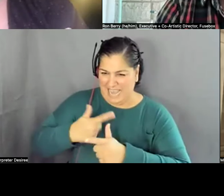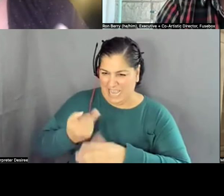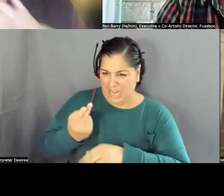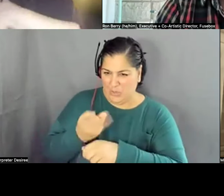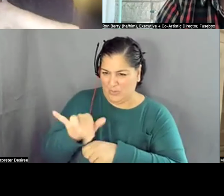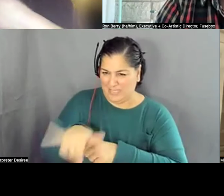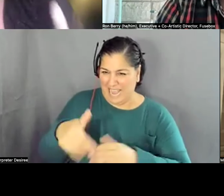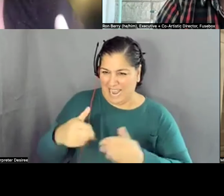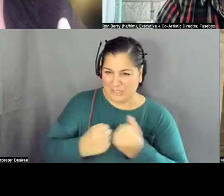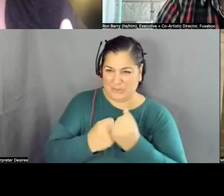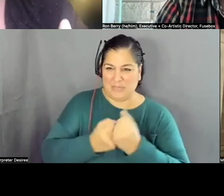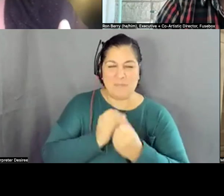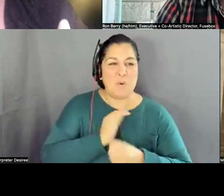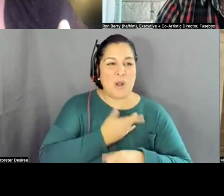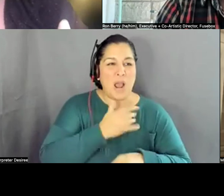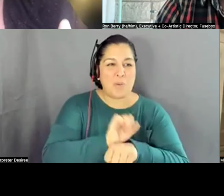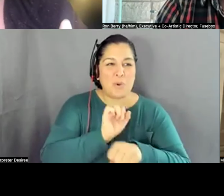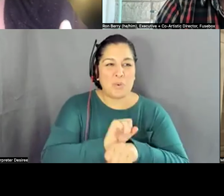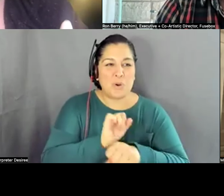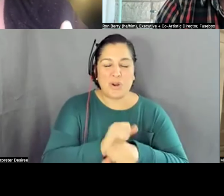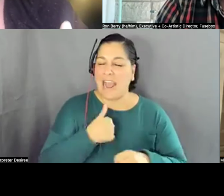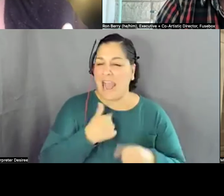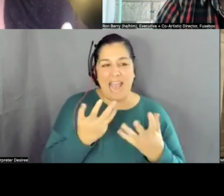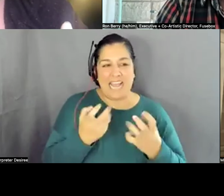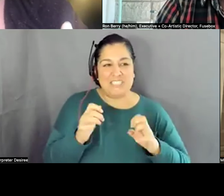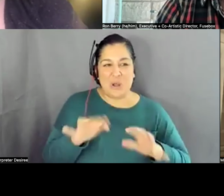Like, I don't want to beholden, beholden to funders all the time.